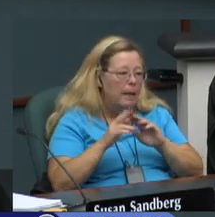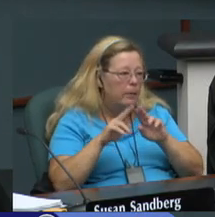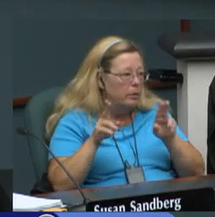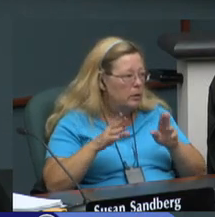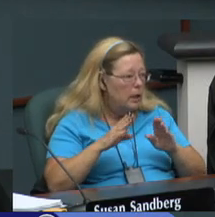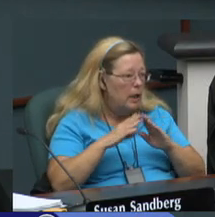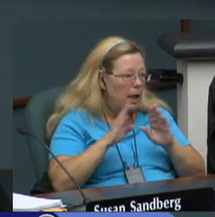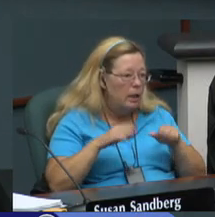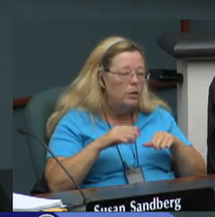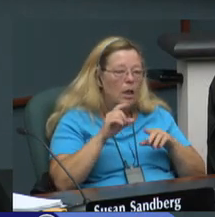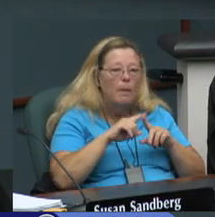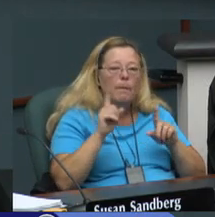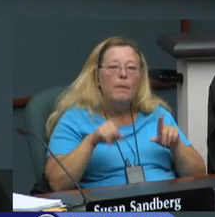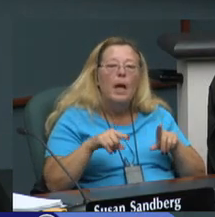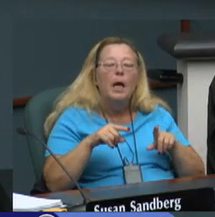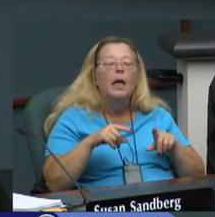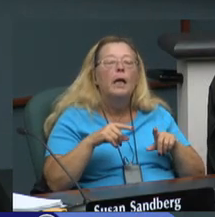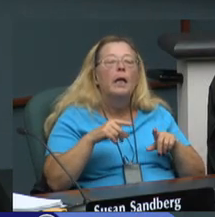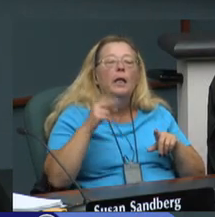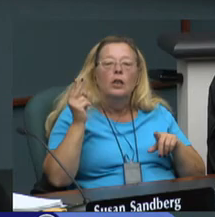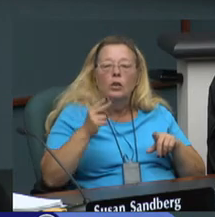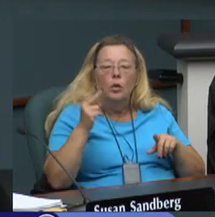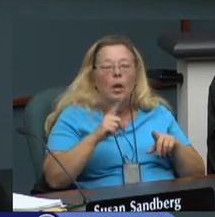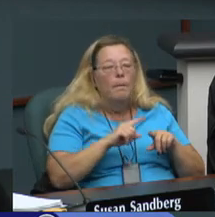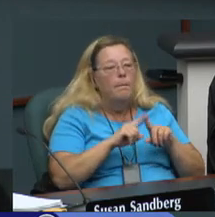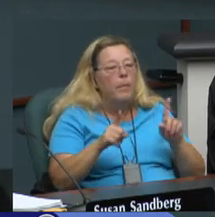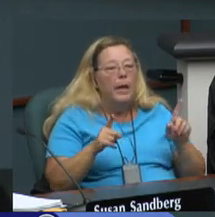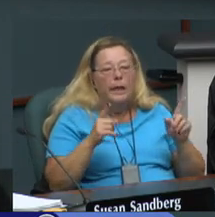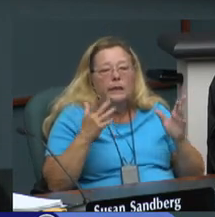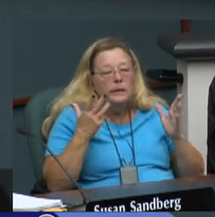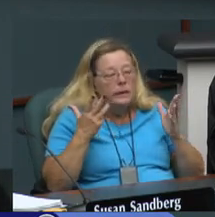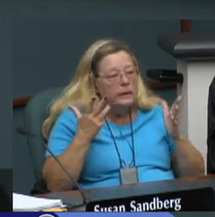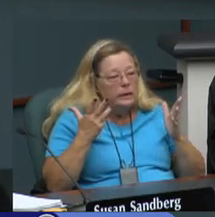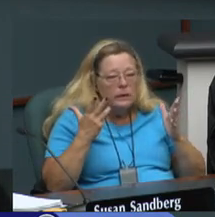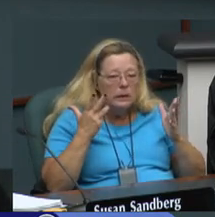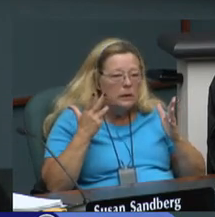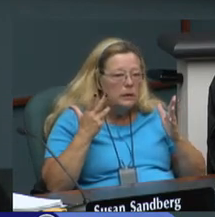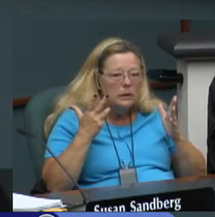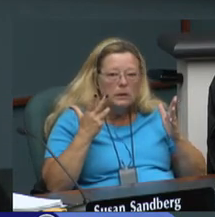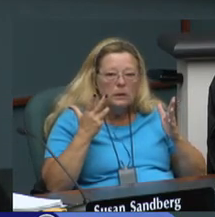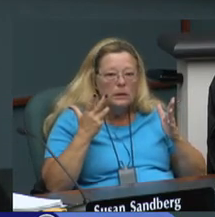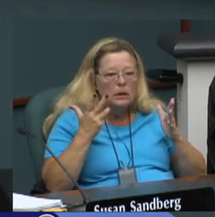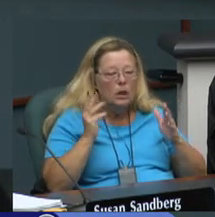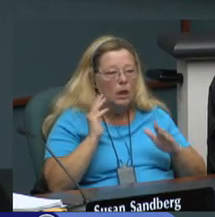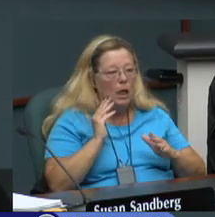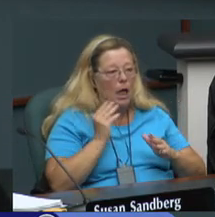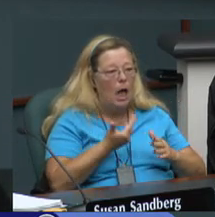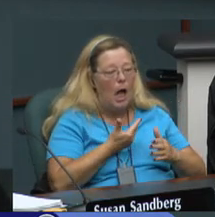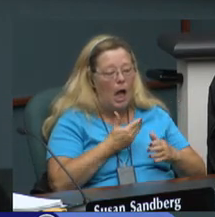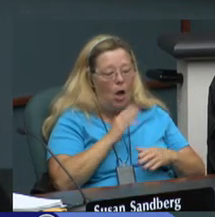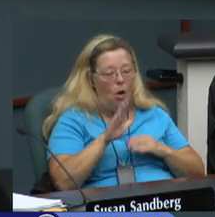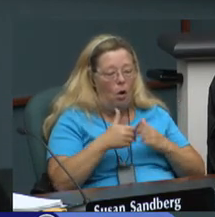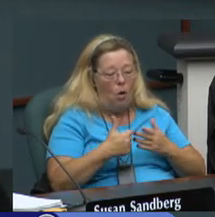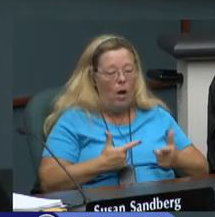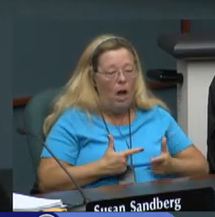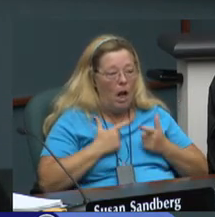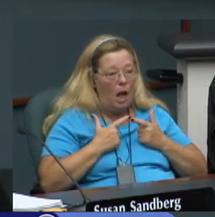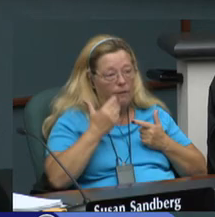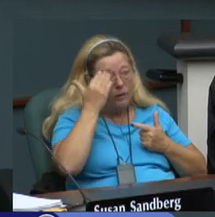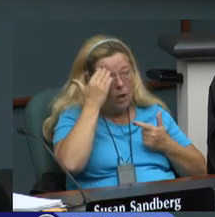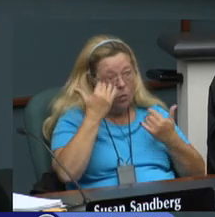fact is it's not gonna I mean our whole existence as we know it now is is not